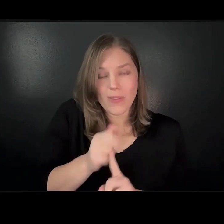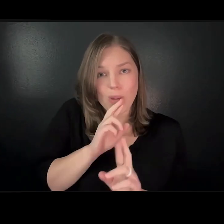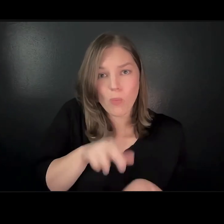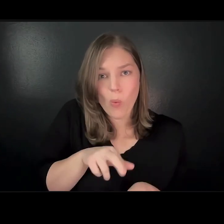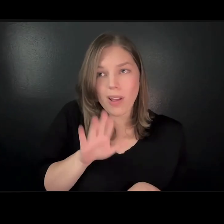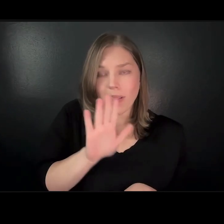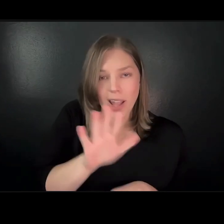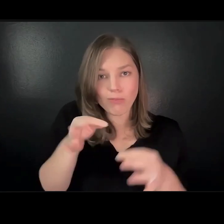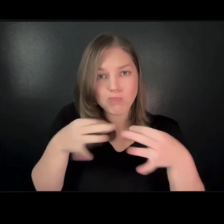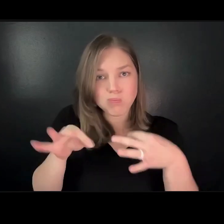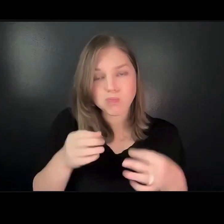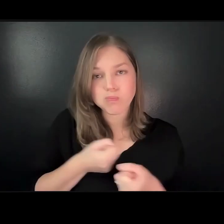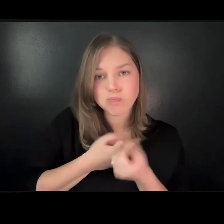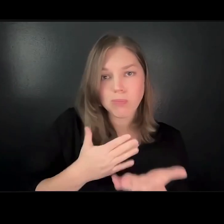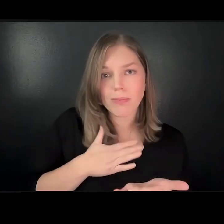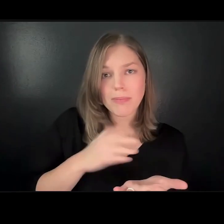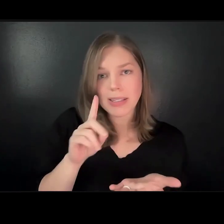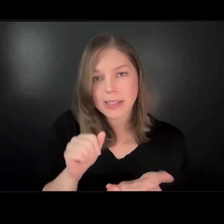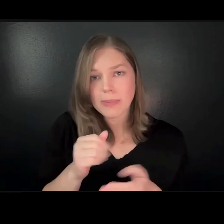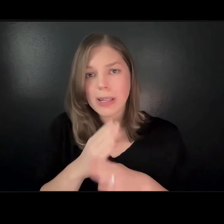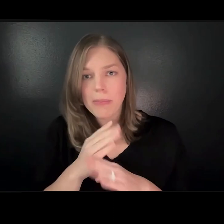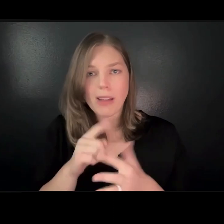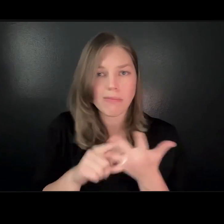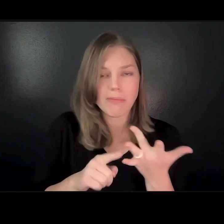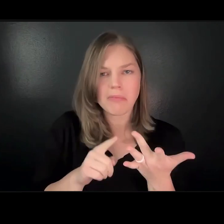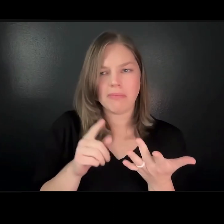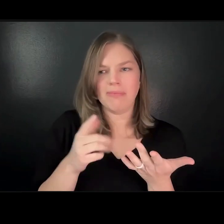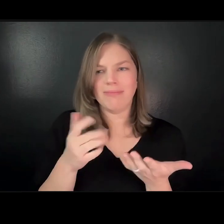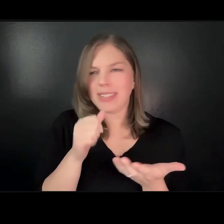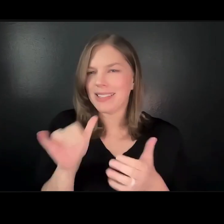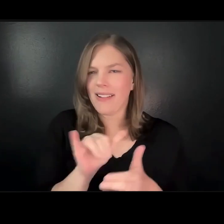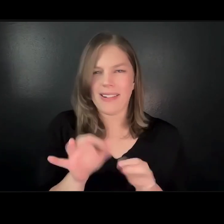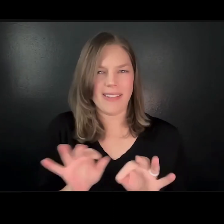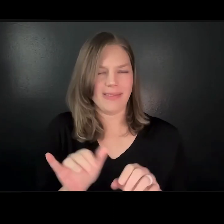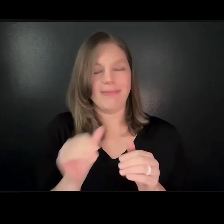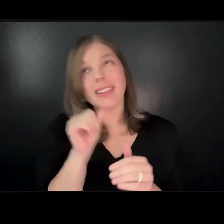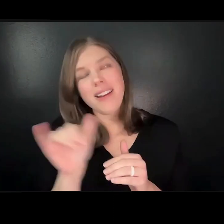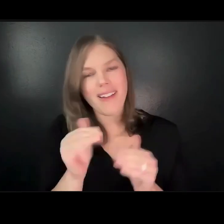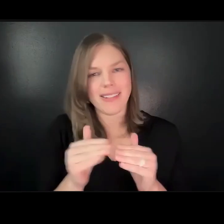of their own disability and how it is that they use accommodations carries less weight.